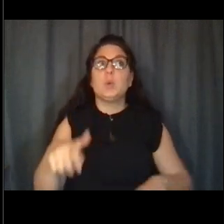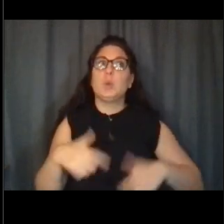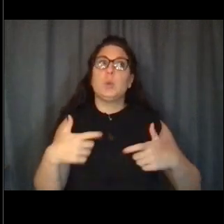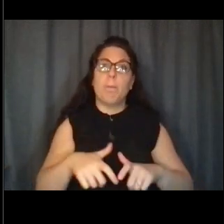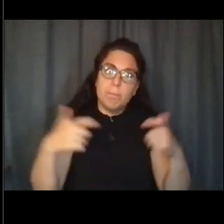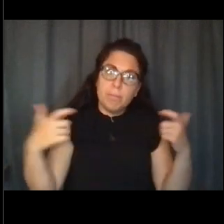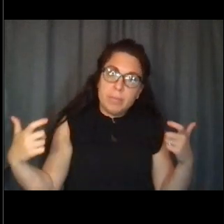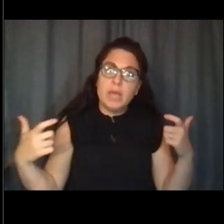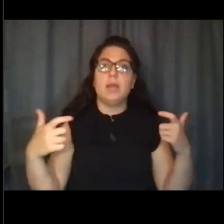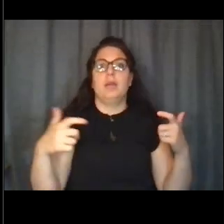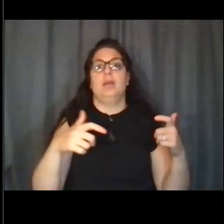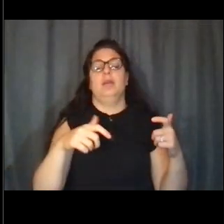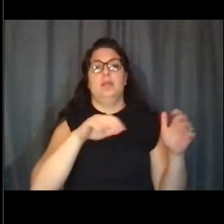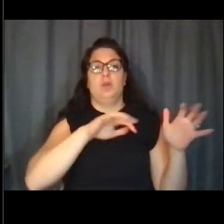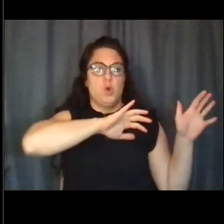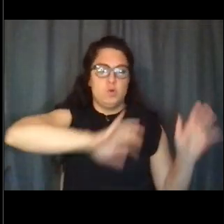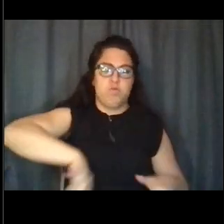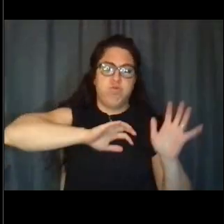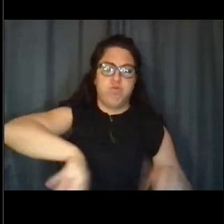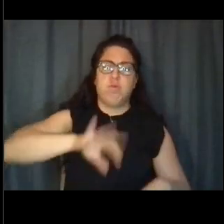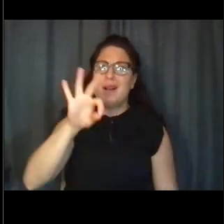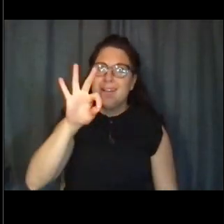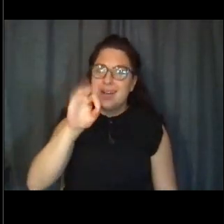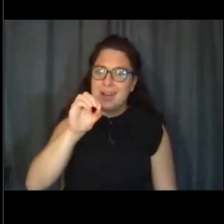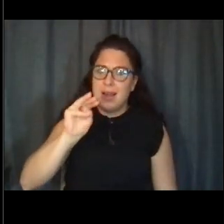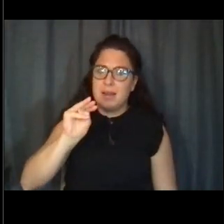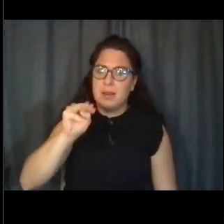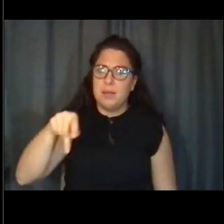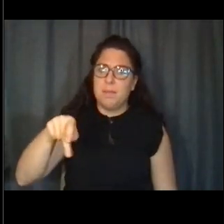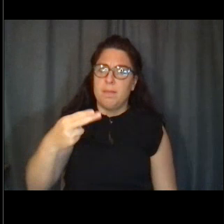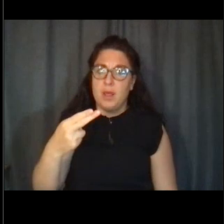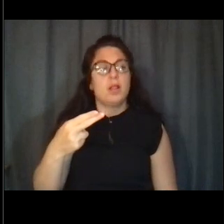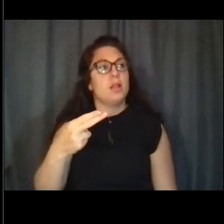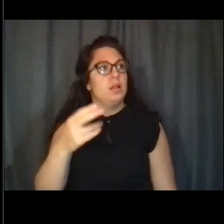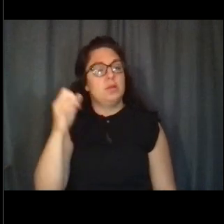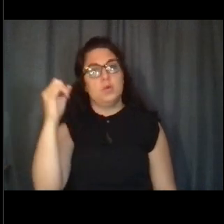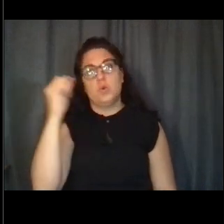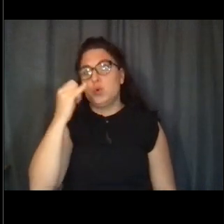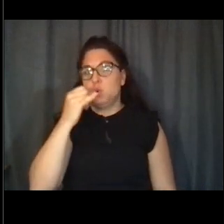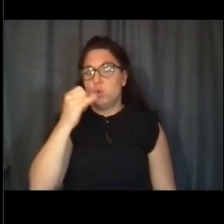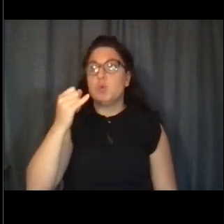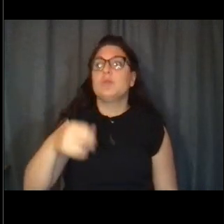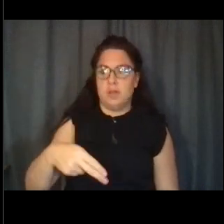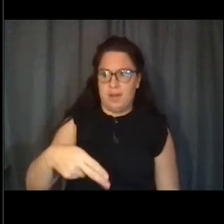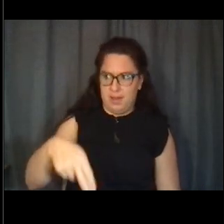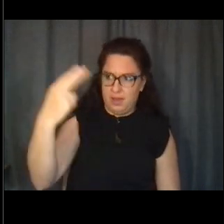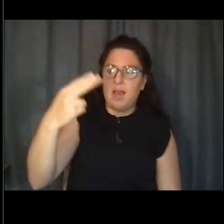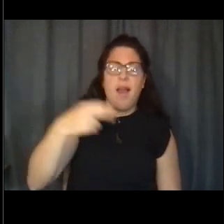90, wow. That's really, really high. And I've definitely had some thunderstorms like that, that have had some really, really high winds.